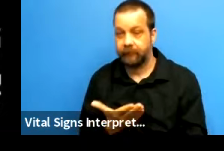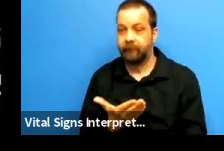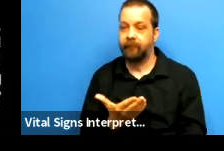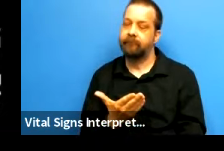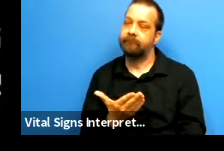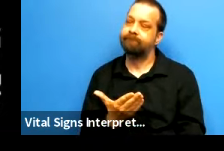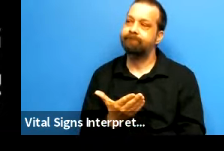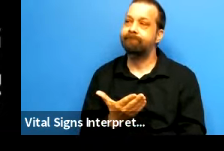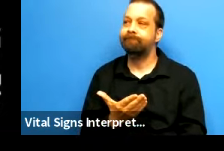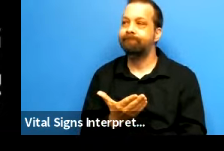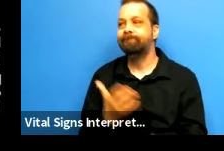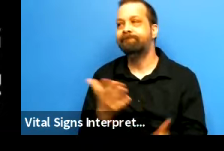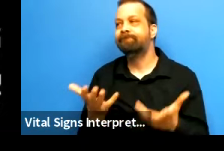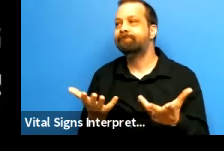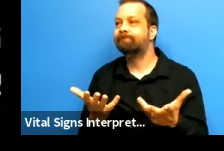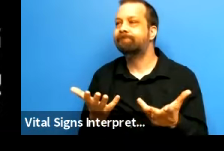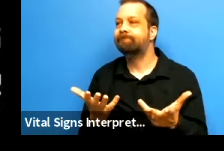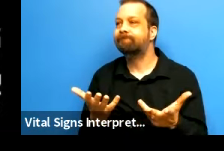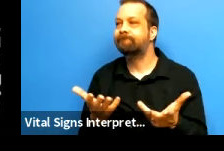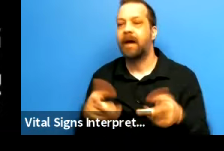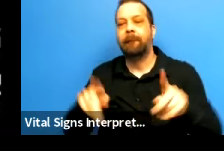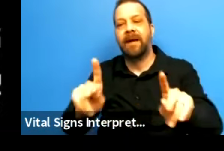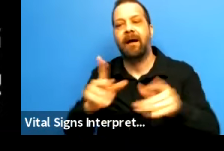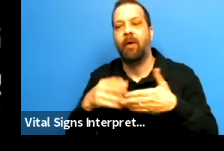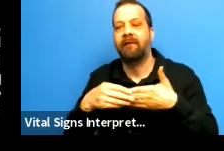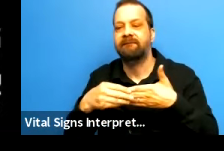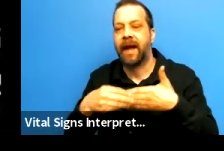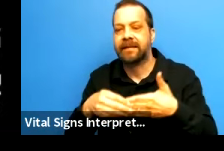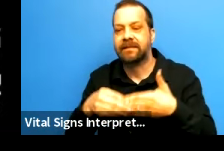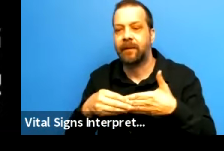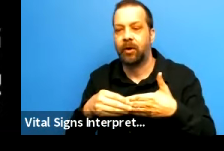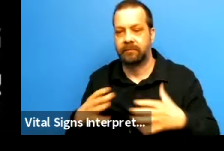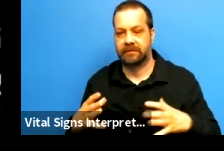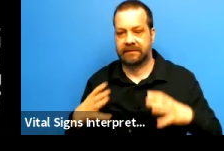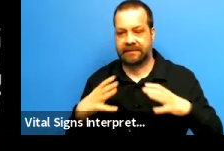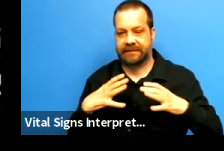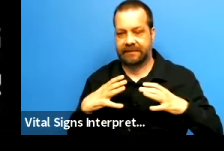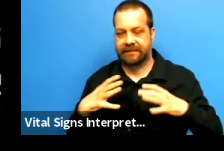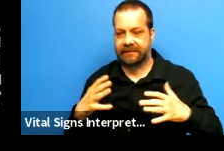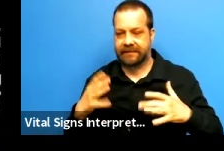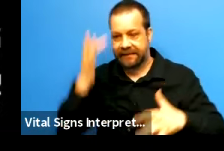and really those supportive policies and getting those policies into place